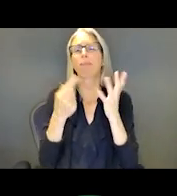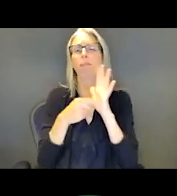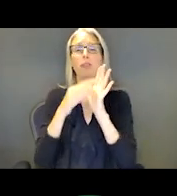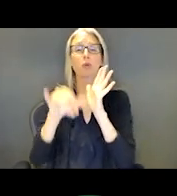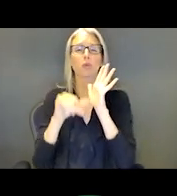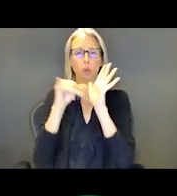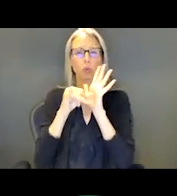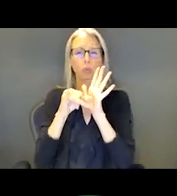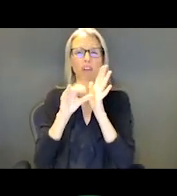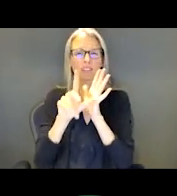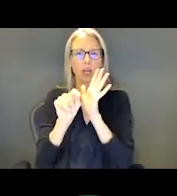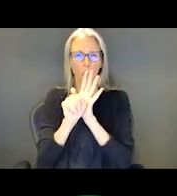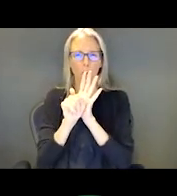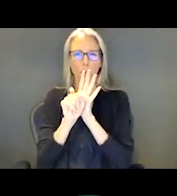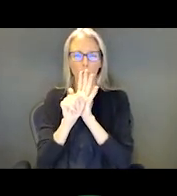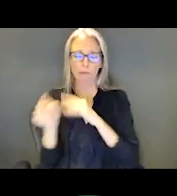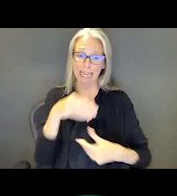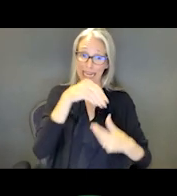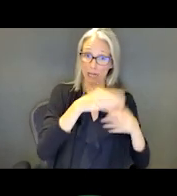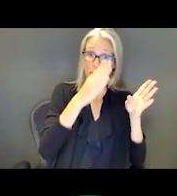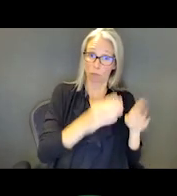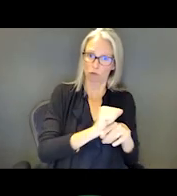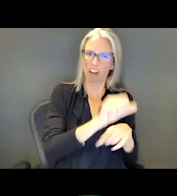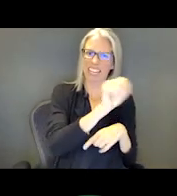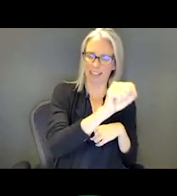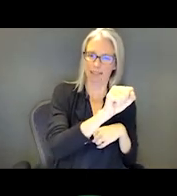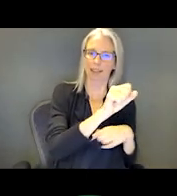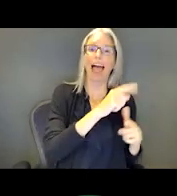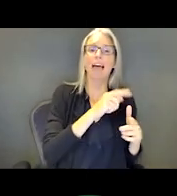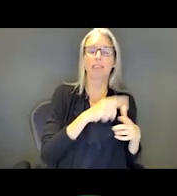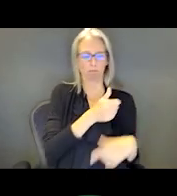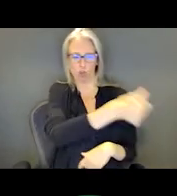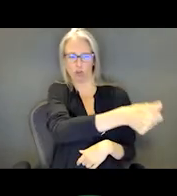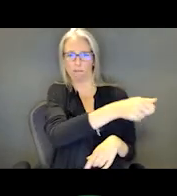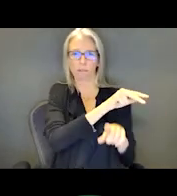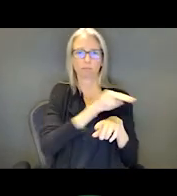or 2 day course. Live on when you have turnover and people move around.